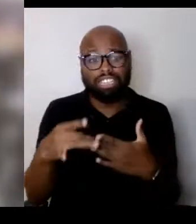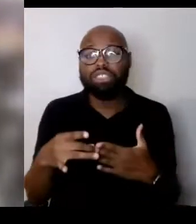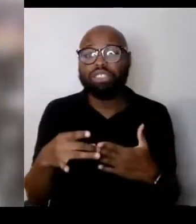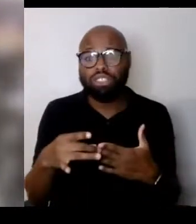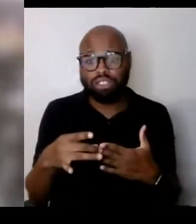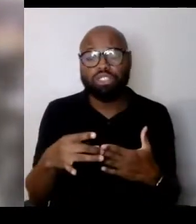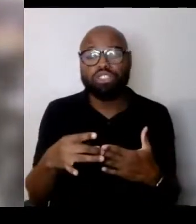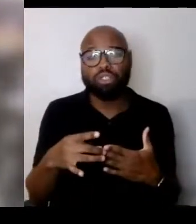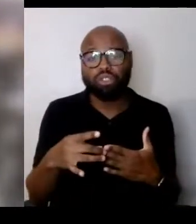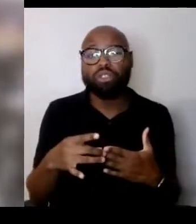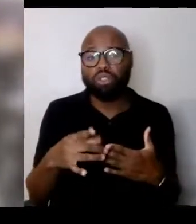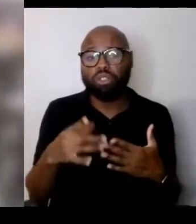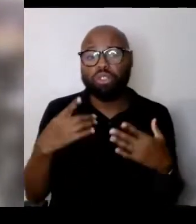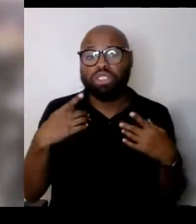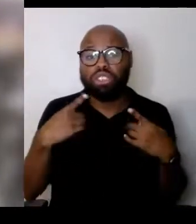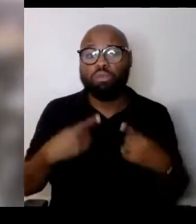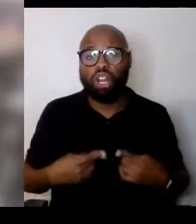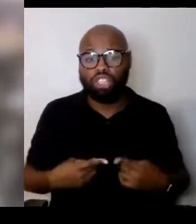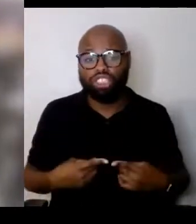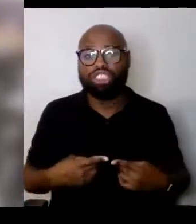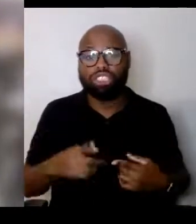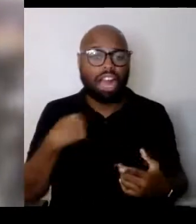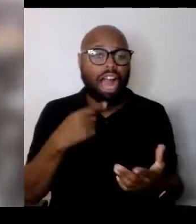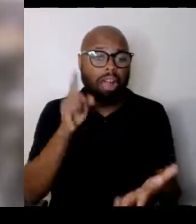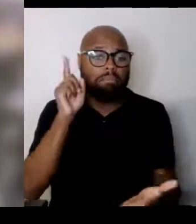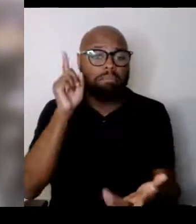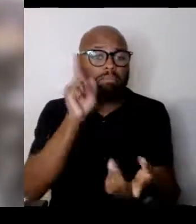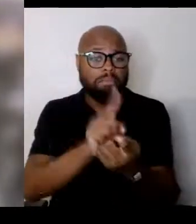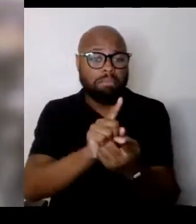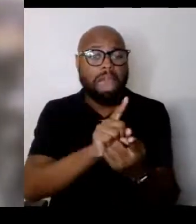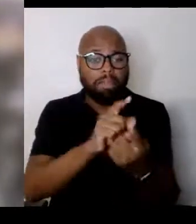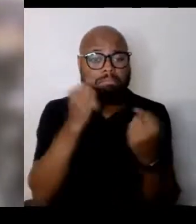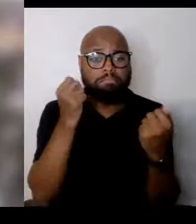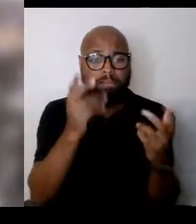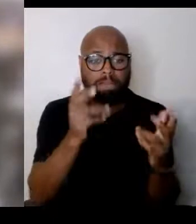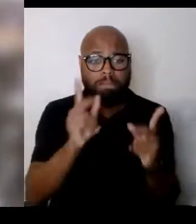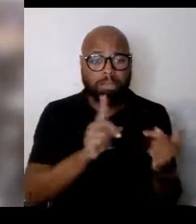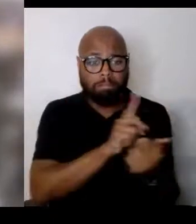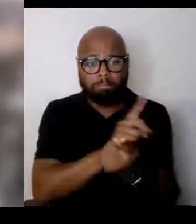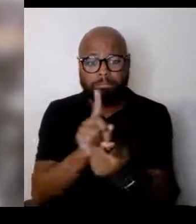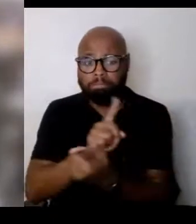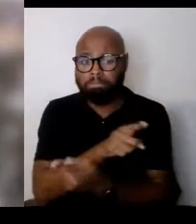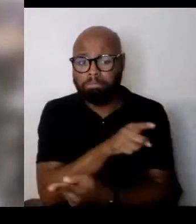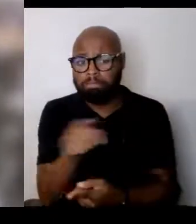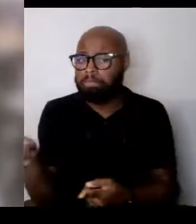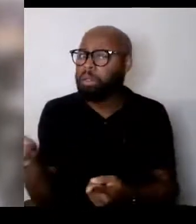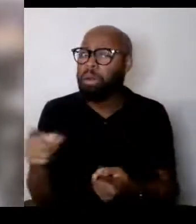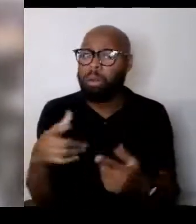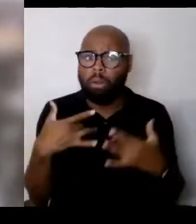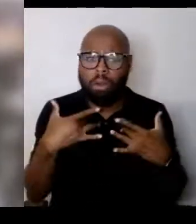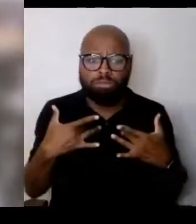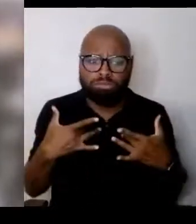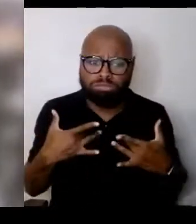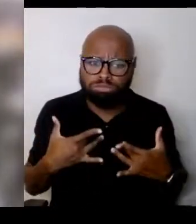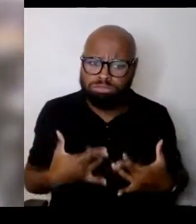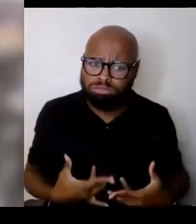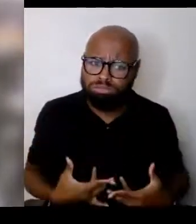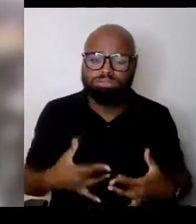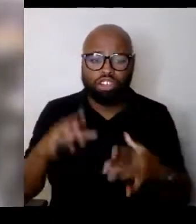I have met people who have fell in a deep depression, as a result of this and them being involved